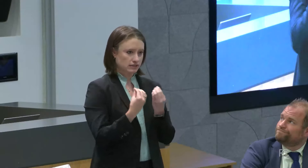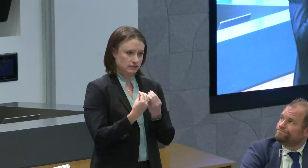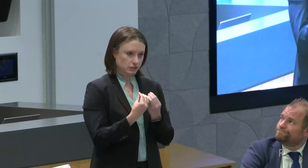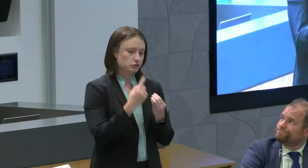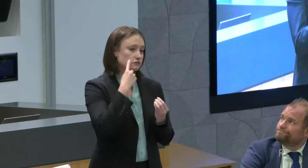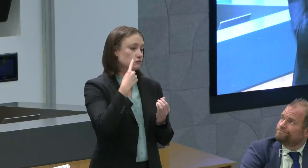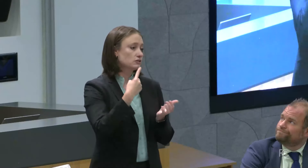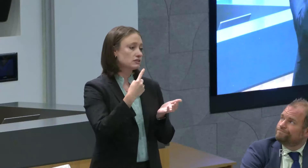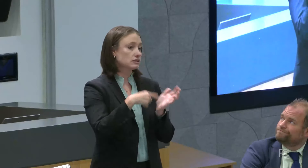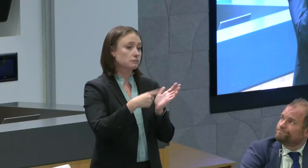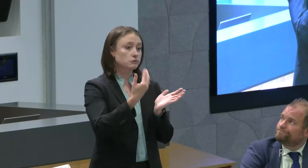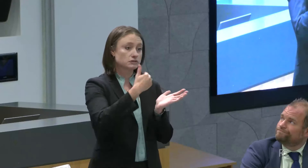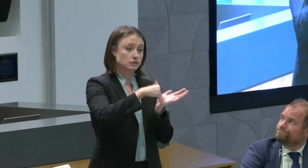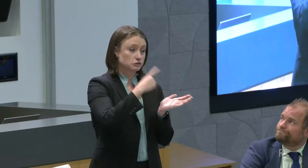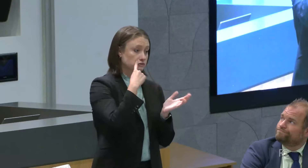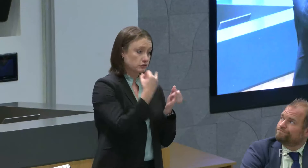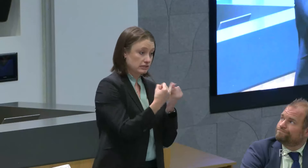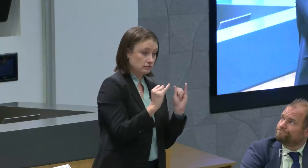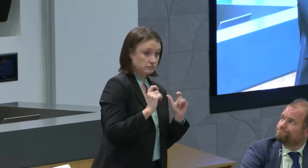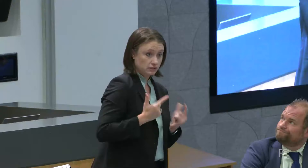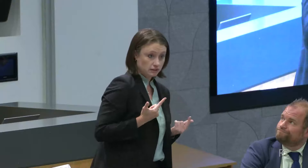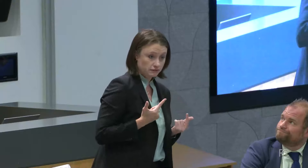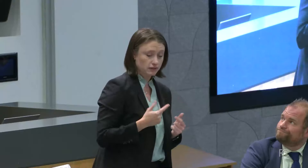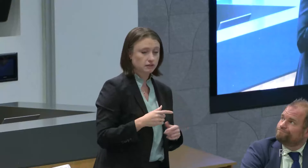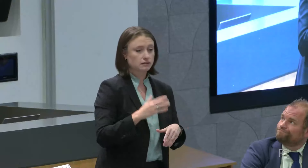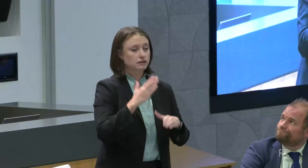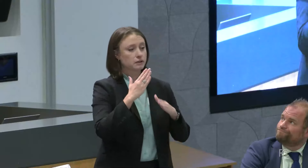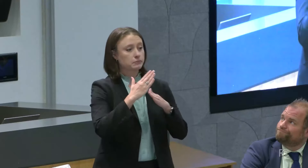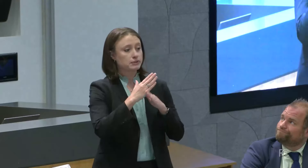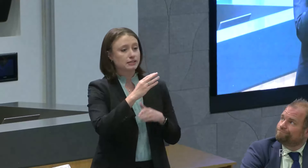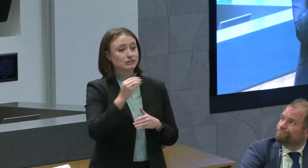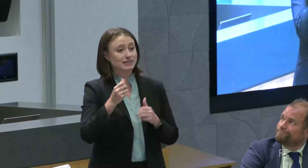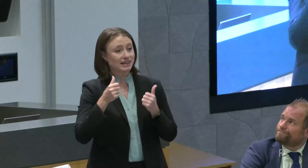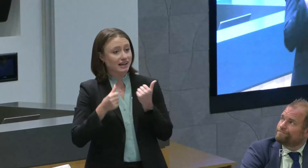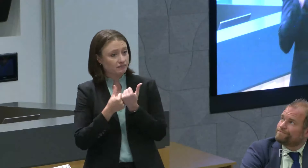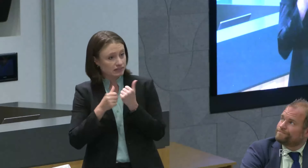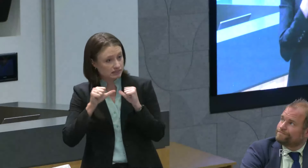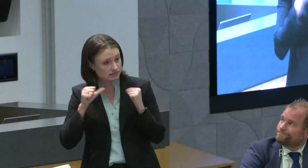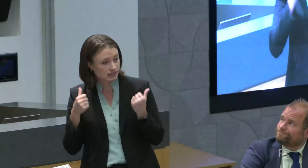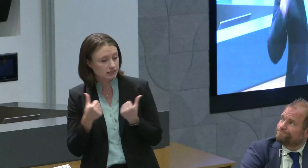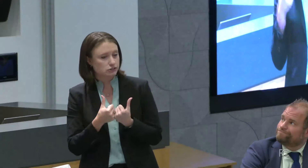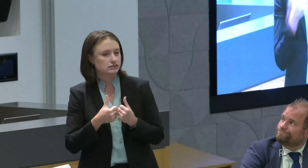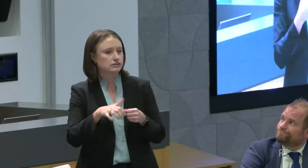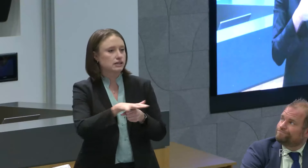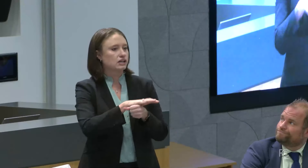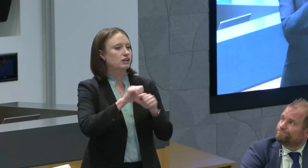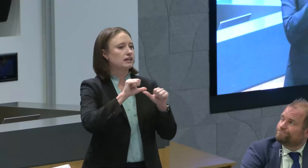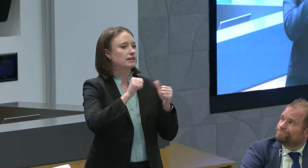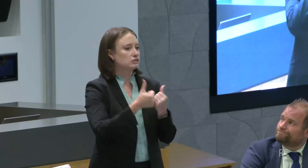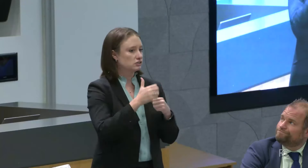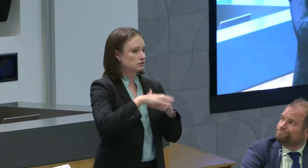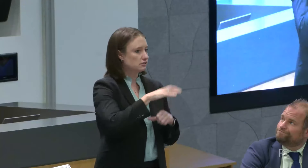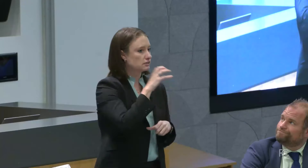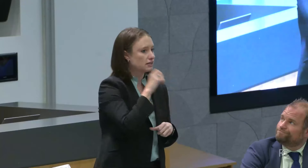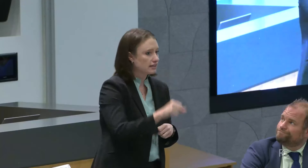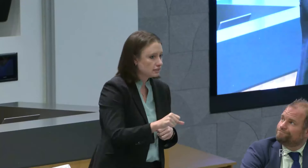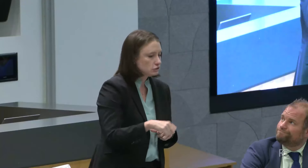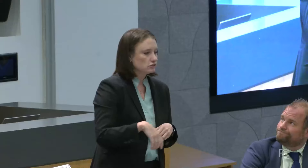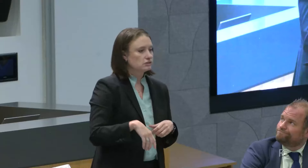ACL AND WHAT WE DO, I'M SURE MANY OF YOU ARE, FAMILIAR WITH WHAT WE DO IN OUR OWN